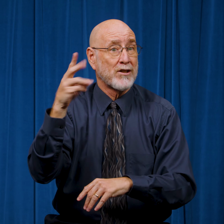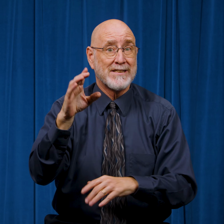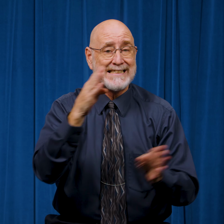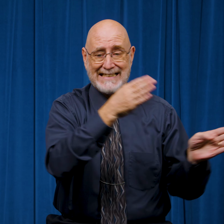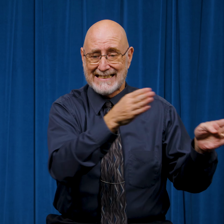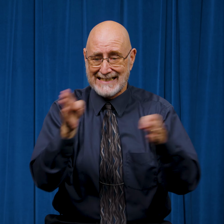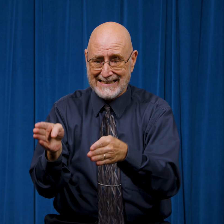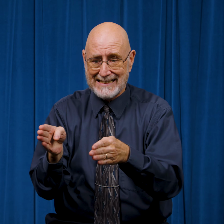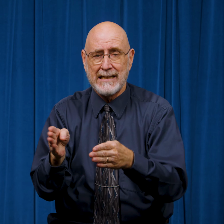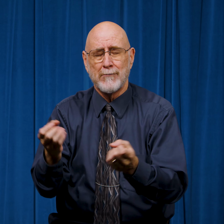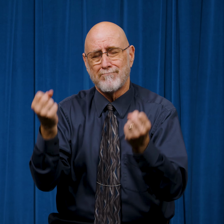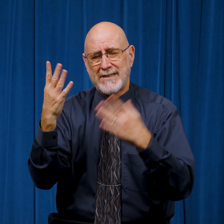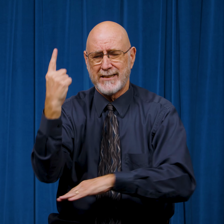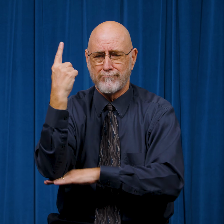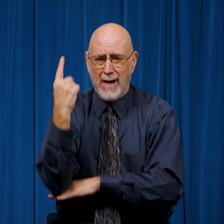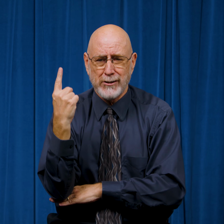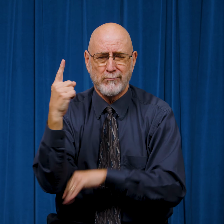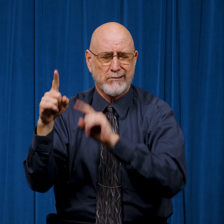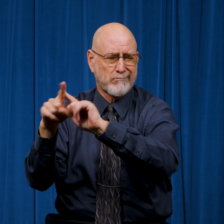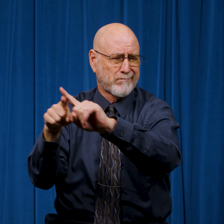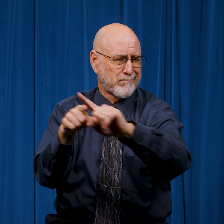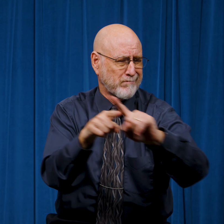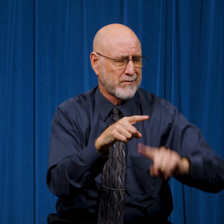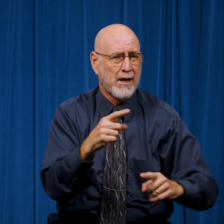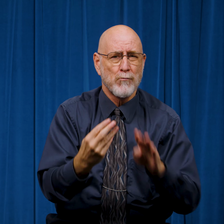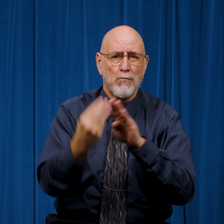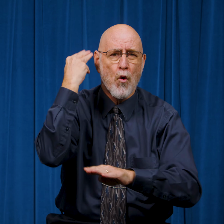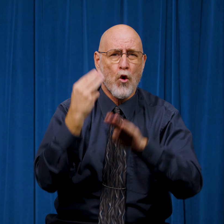to the many monuments and memorials that have been erected